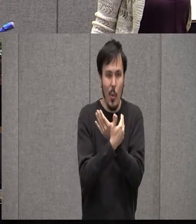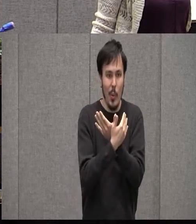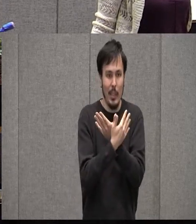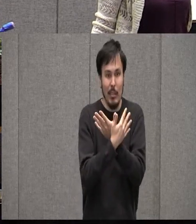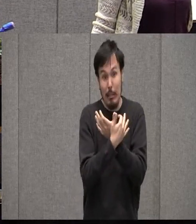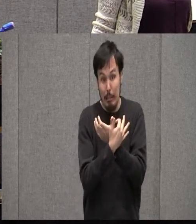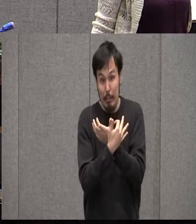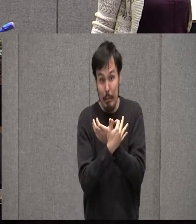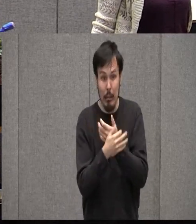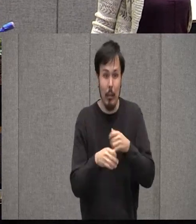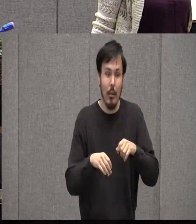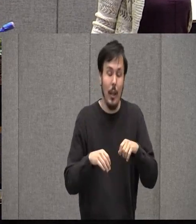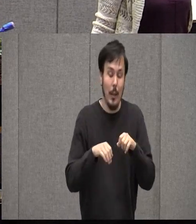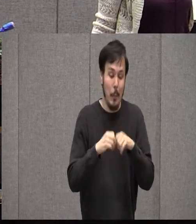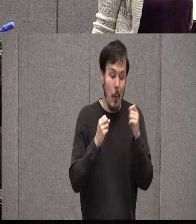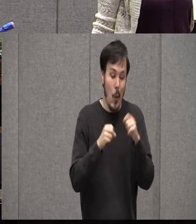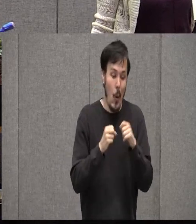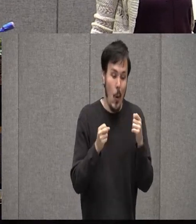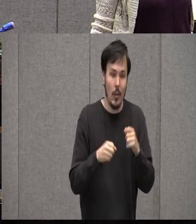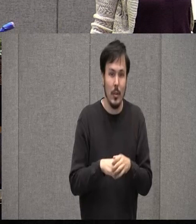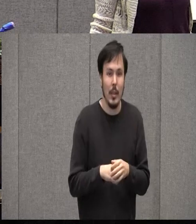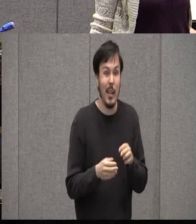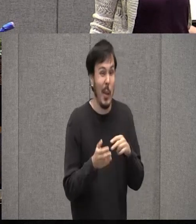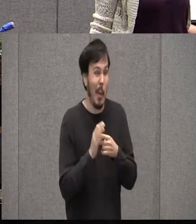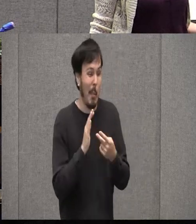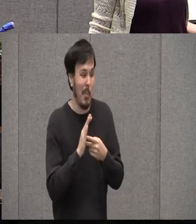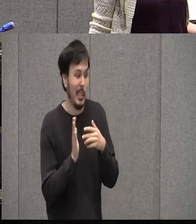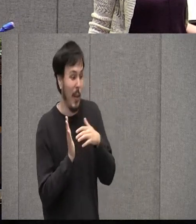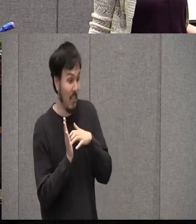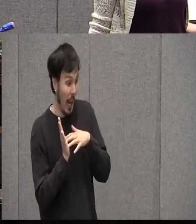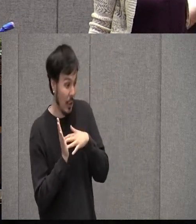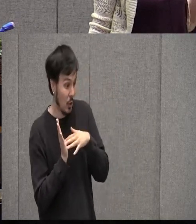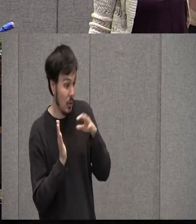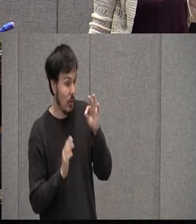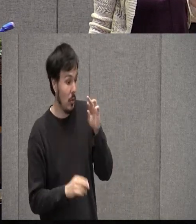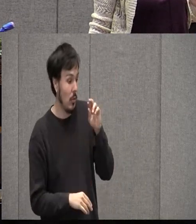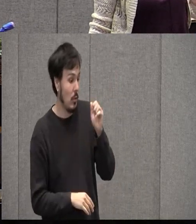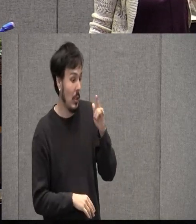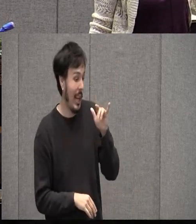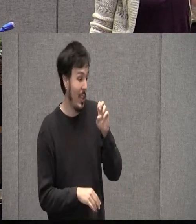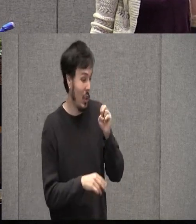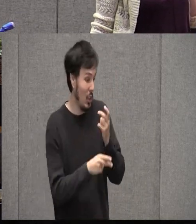Right, it's a little fragile. But clay is fragile as it is. Right, so you can build things with it,